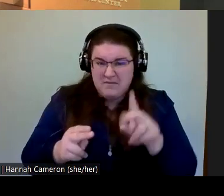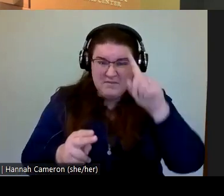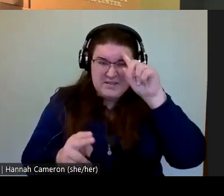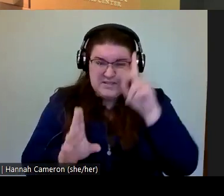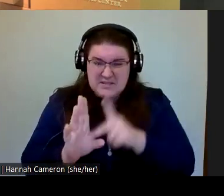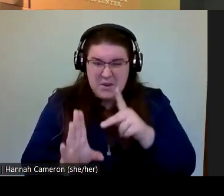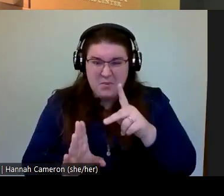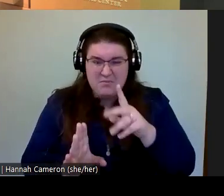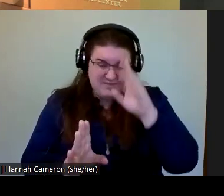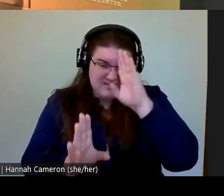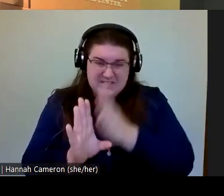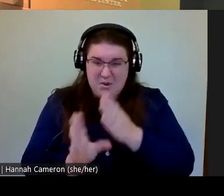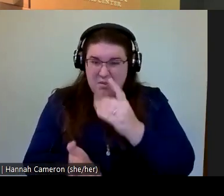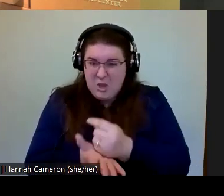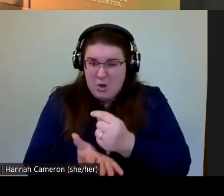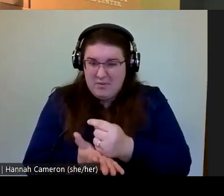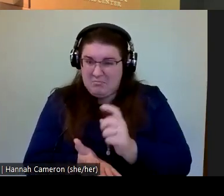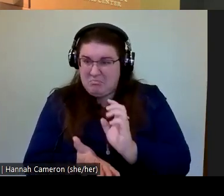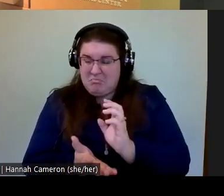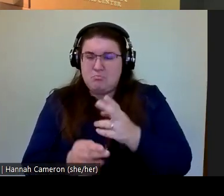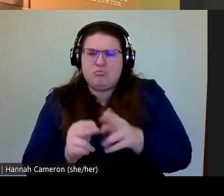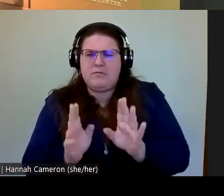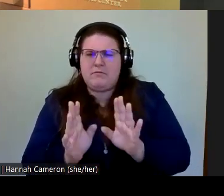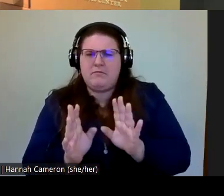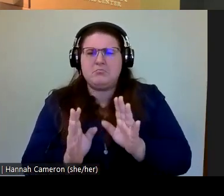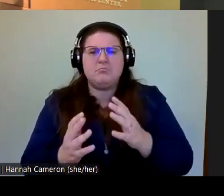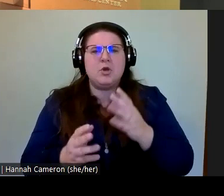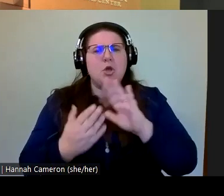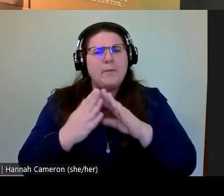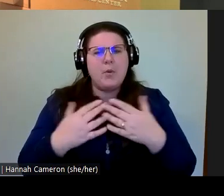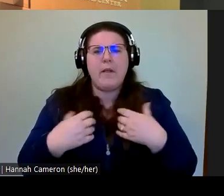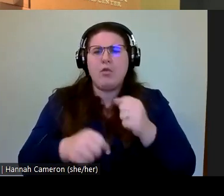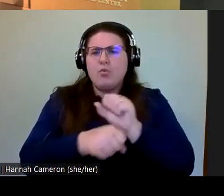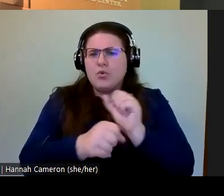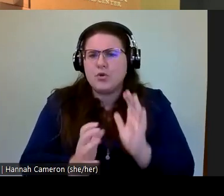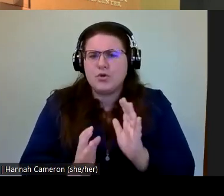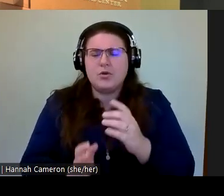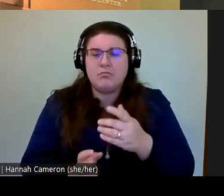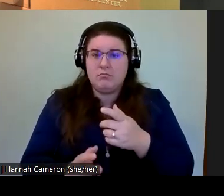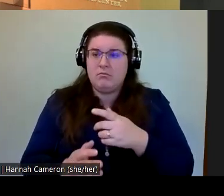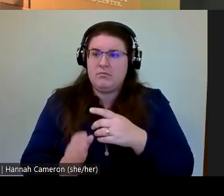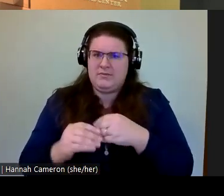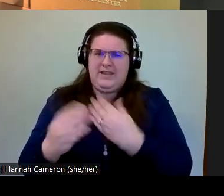do that or could you do that in your home uh you know with a community health worker we enrolled